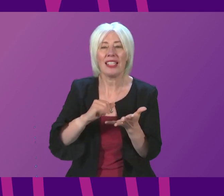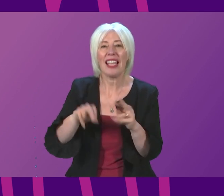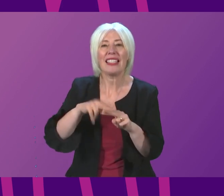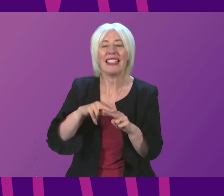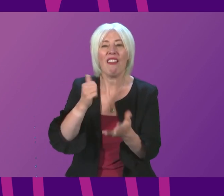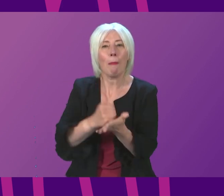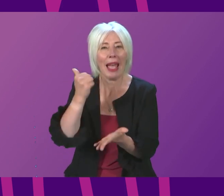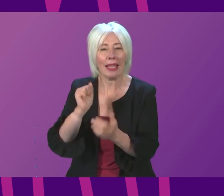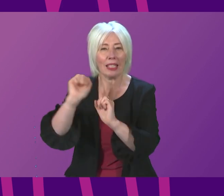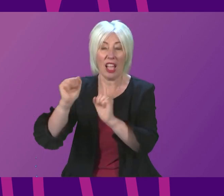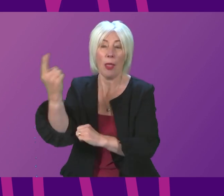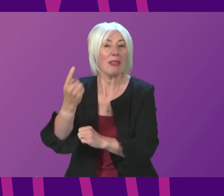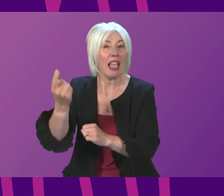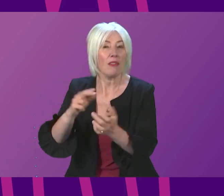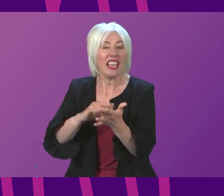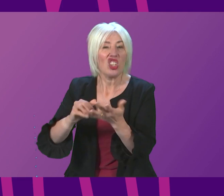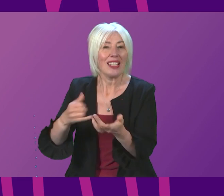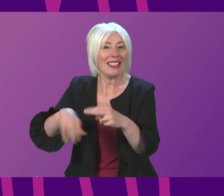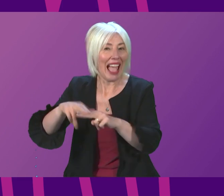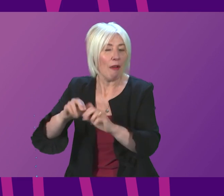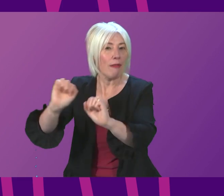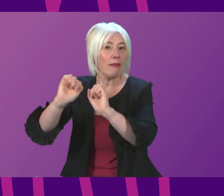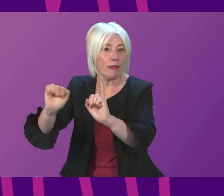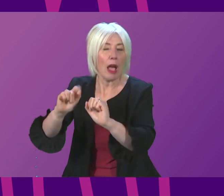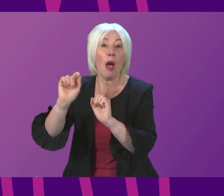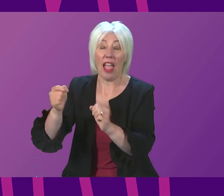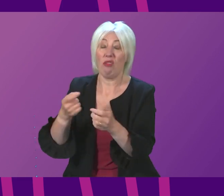course NHS staff members on NHS rates of pay.